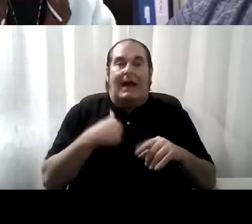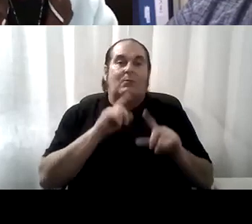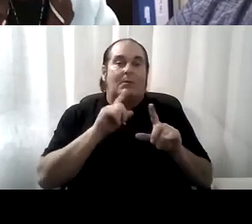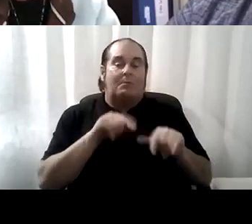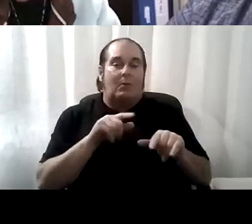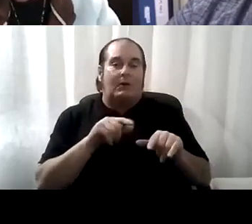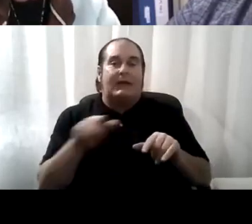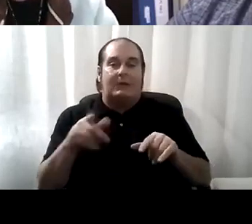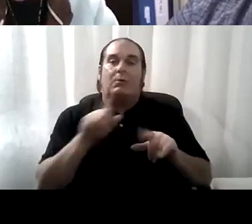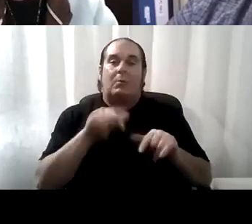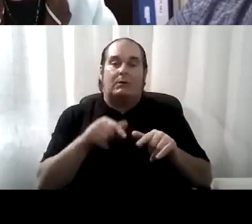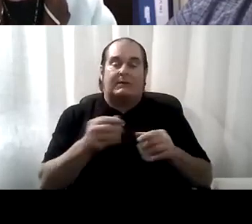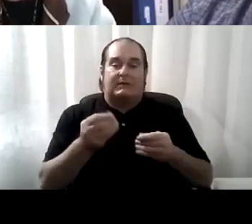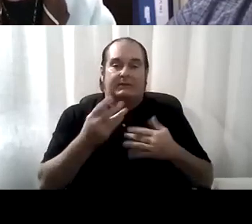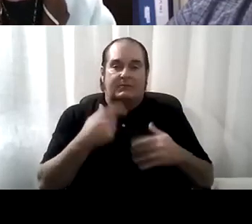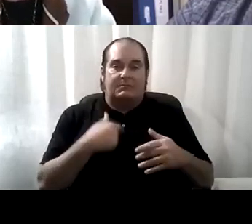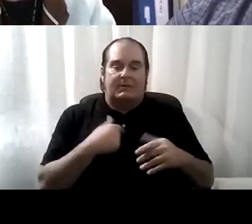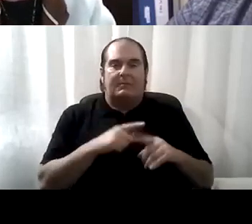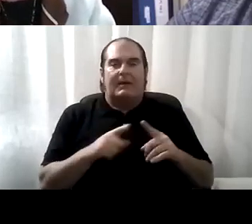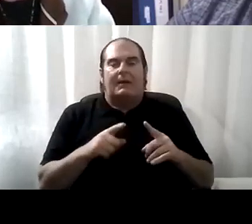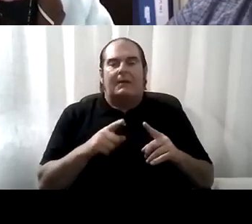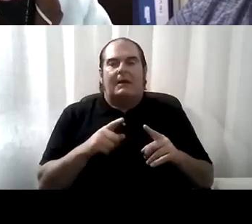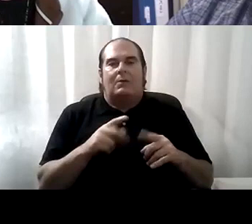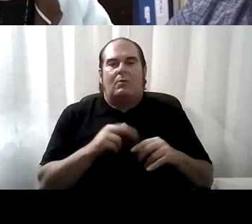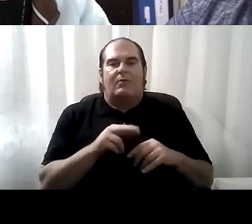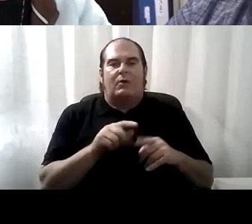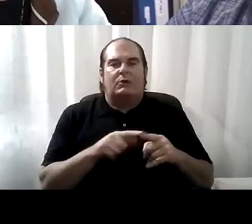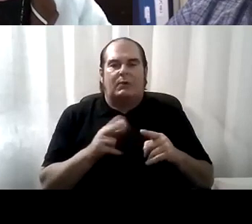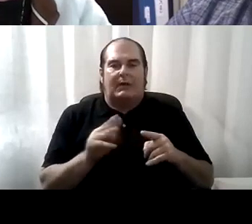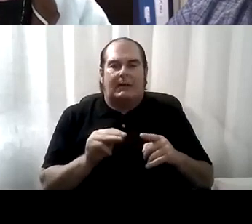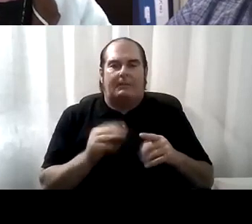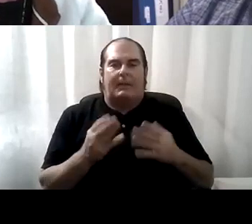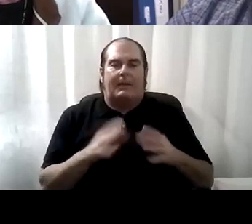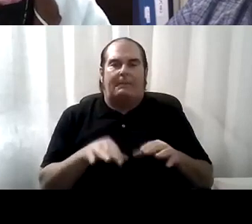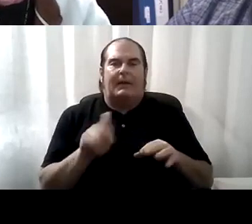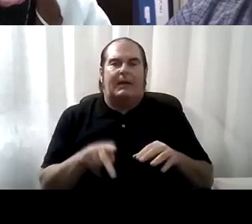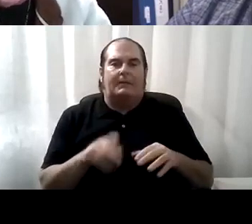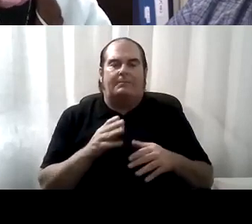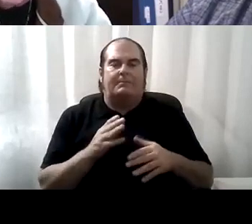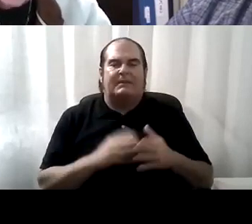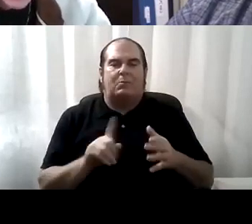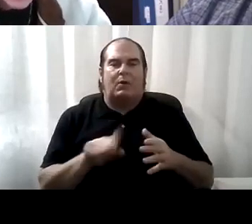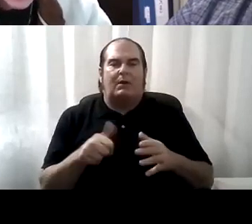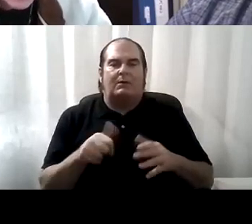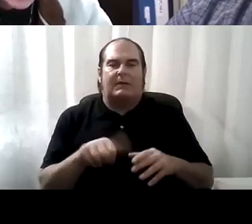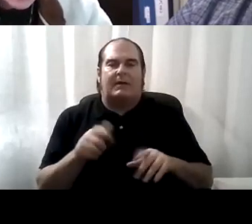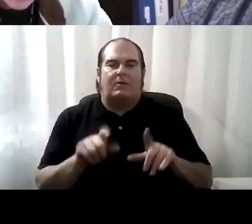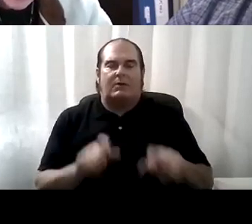So I'm going to defer that to him and I might pick up somewhere else in some of these questions. All right.